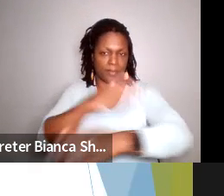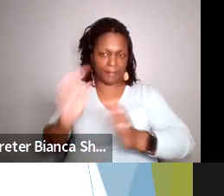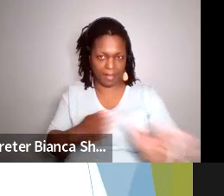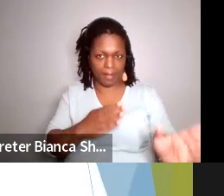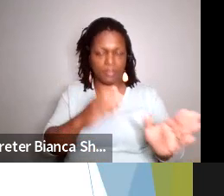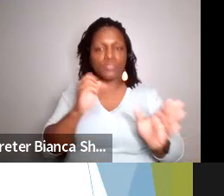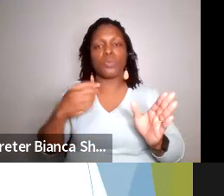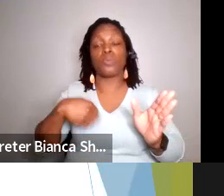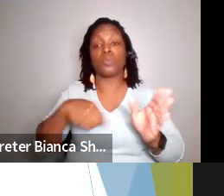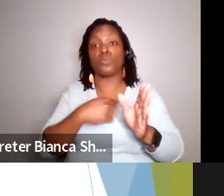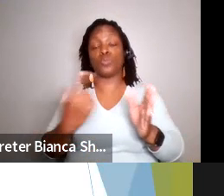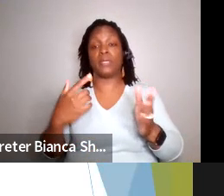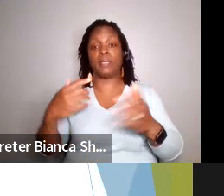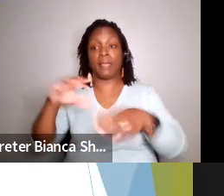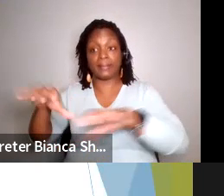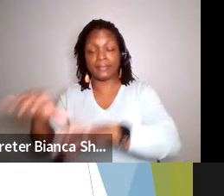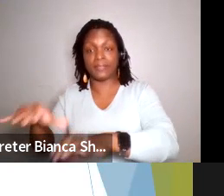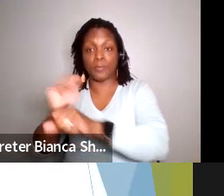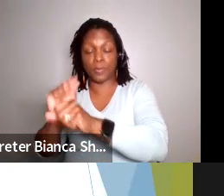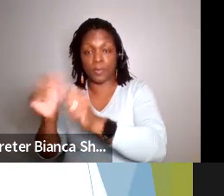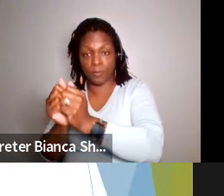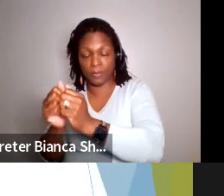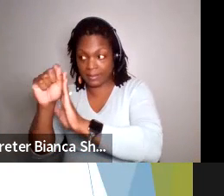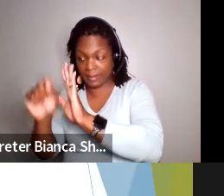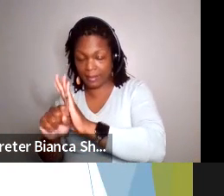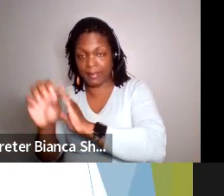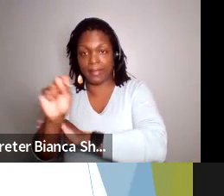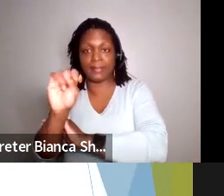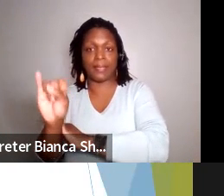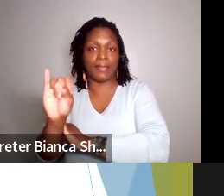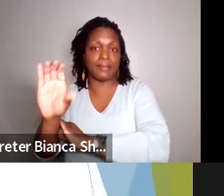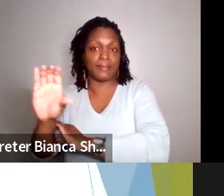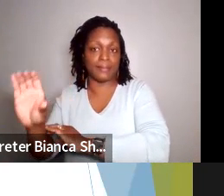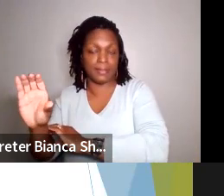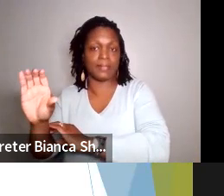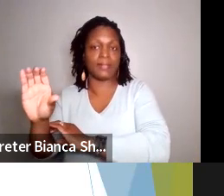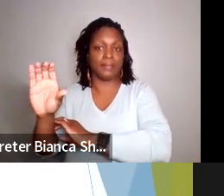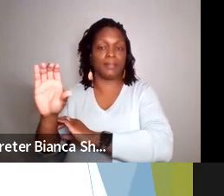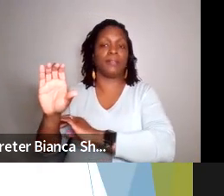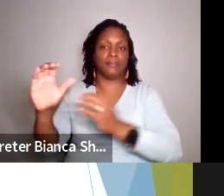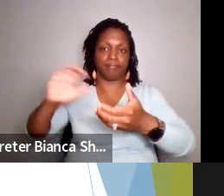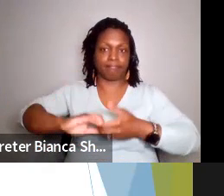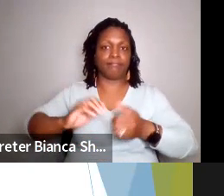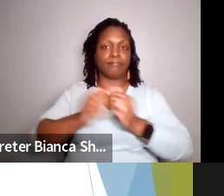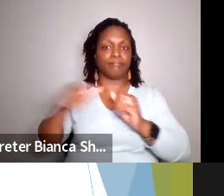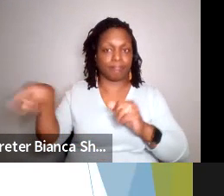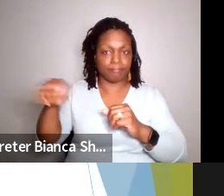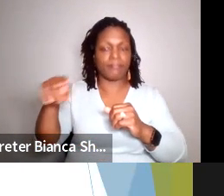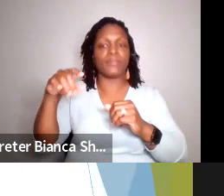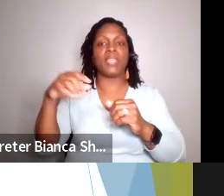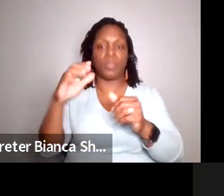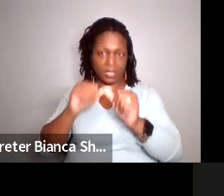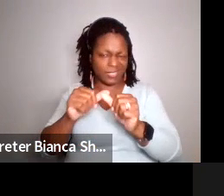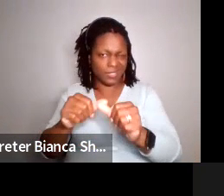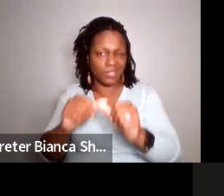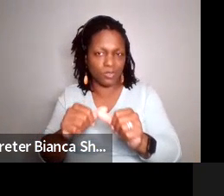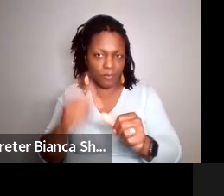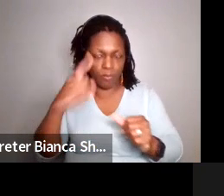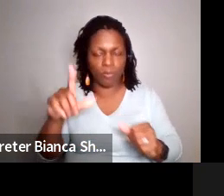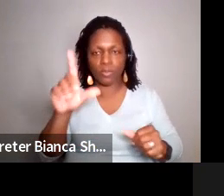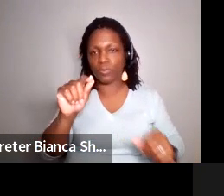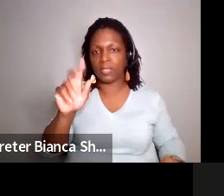We work on directly with our State s icc on those activities, and so we'll continue to do those in 2023.